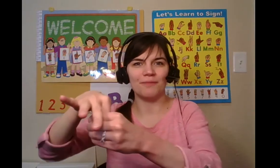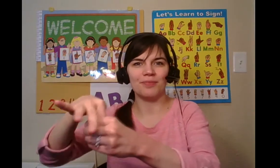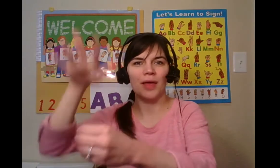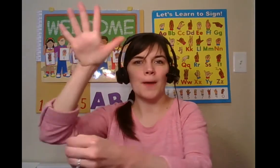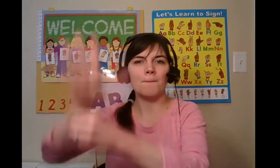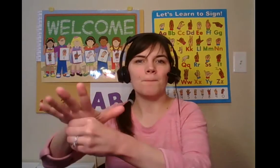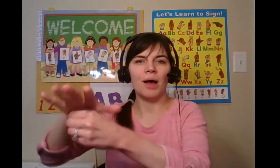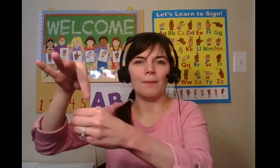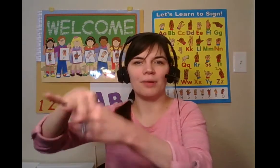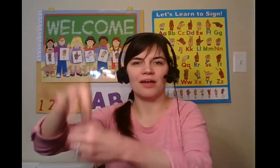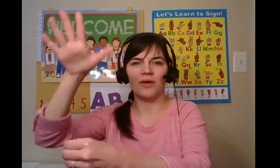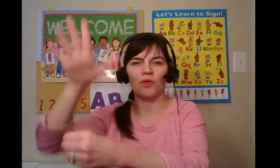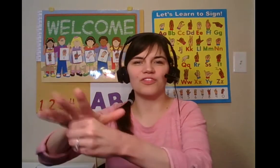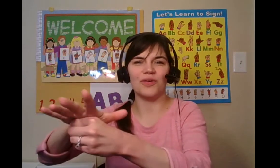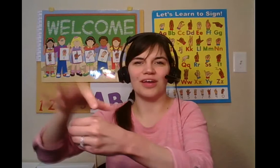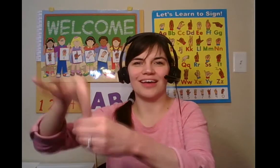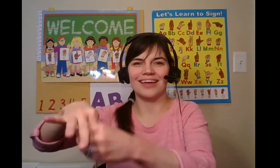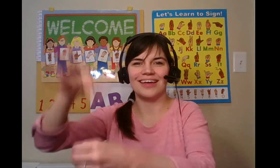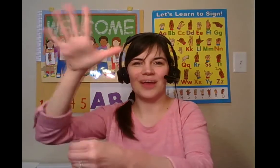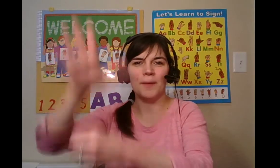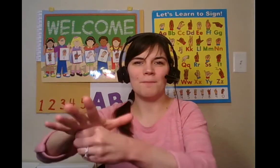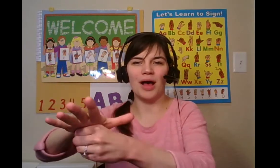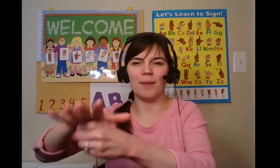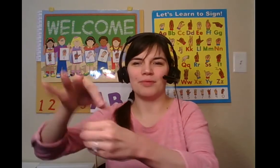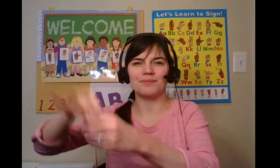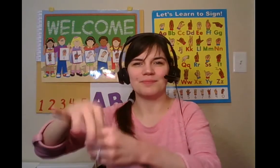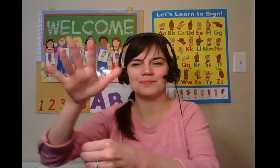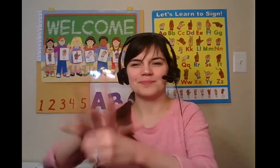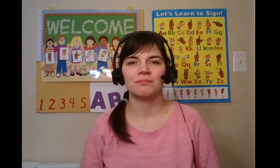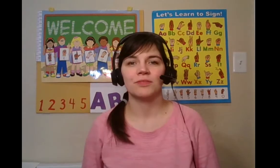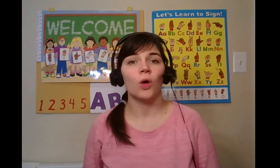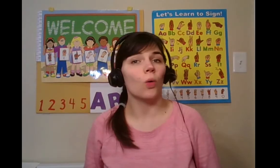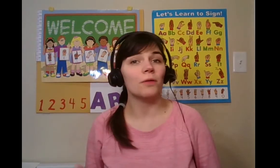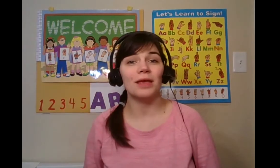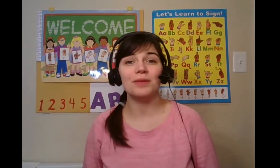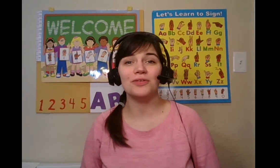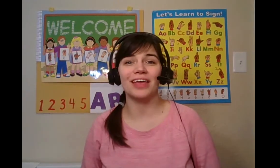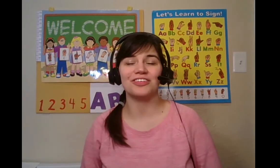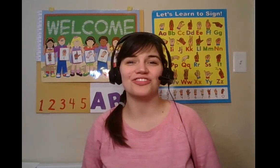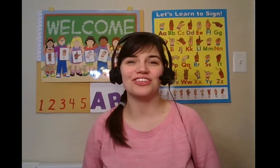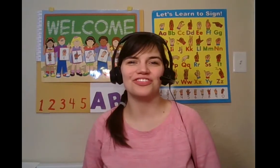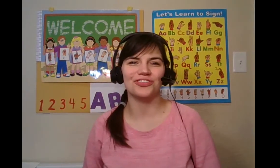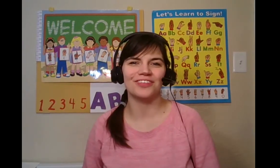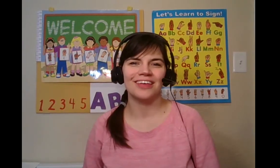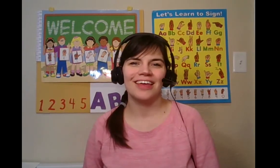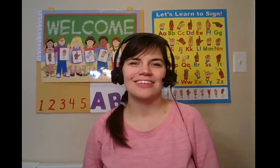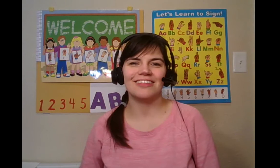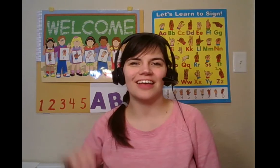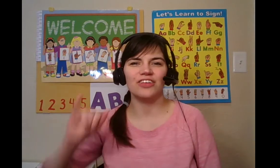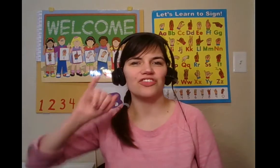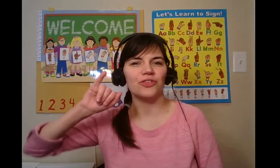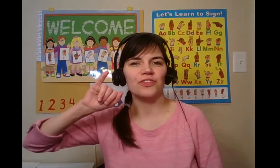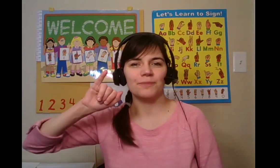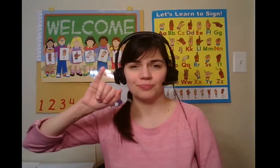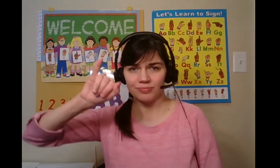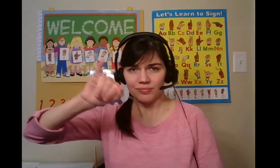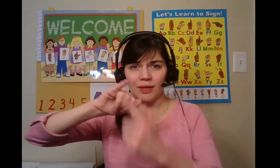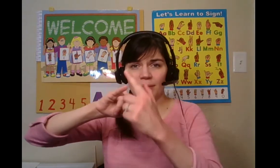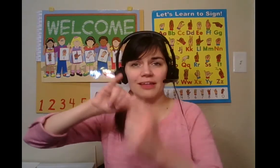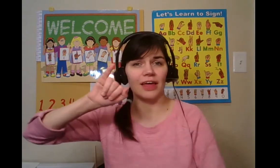Pop or soda pop. Or maybe you like to drink juice. To sign juice, make a letter